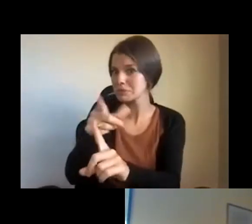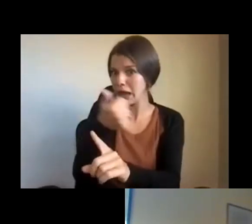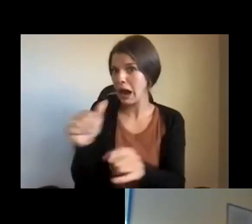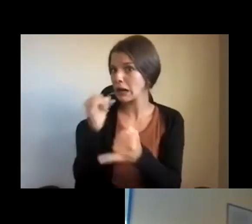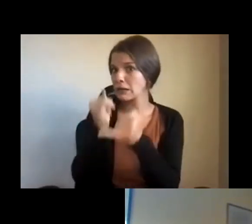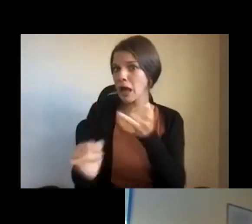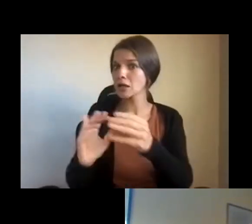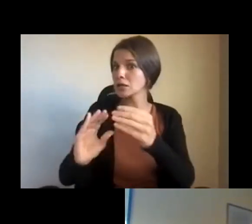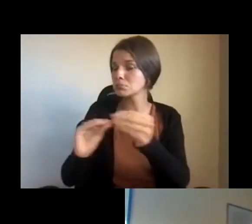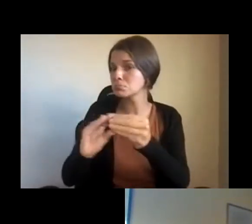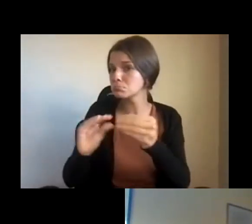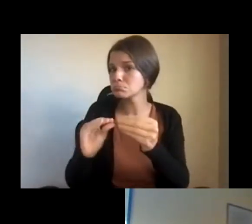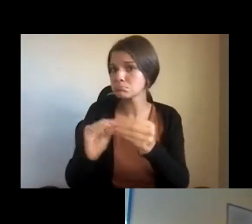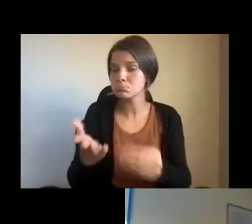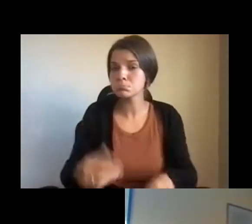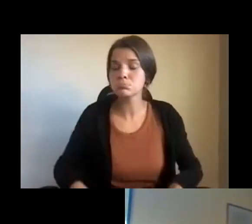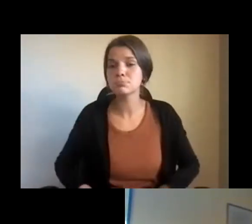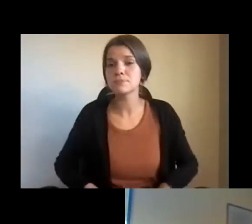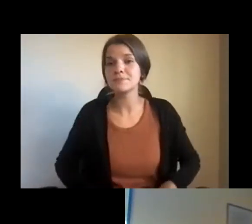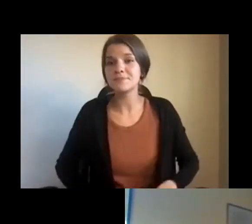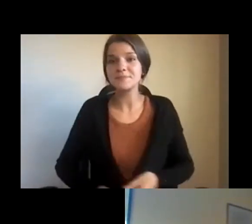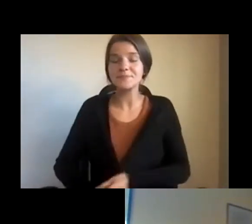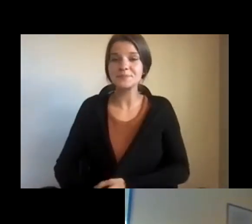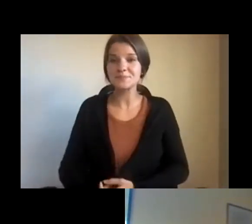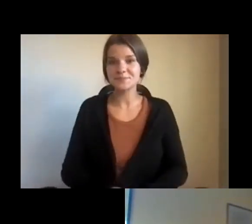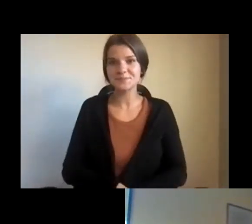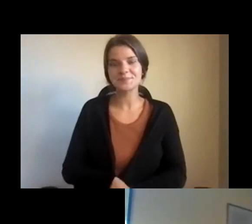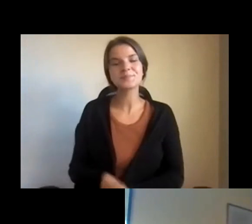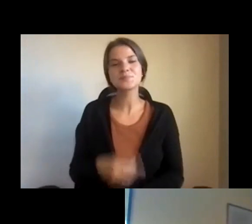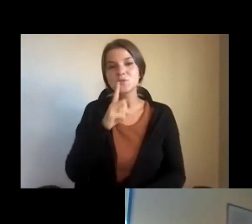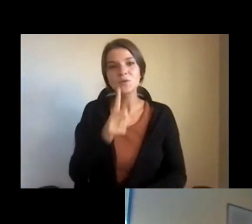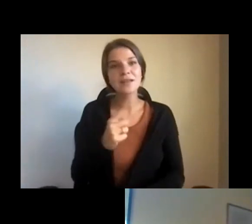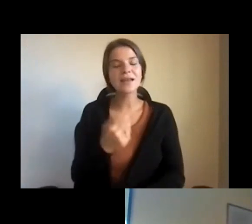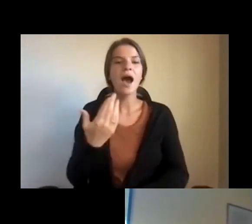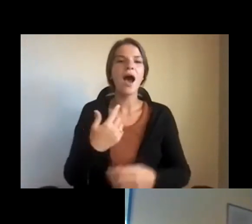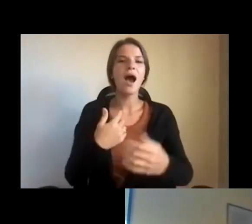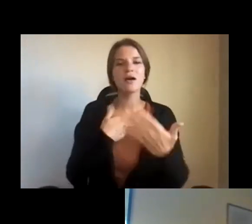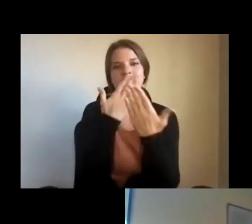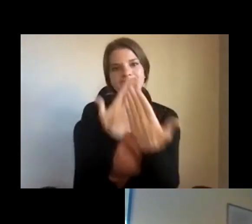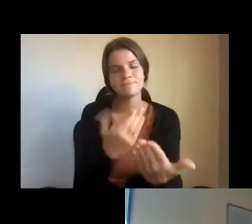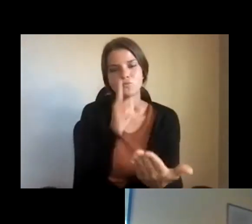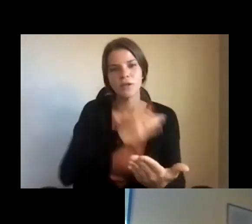to finish with. I just really appreciate Dr. Branche's time, and I know Kathy and